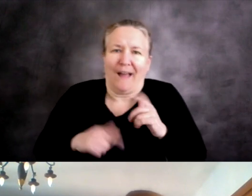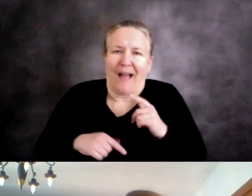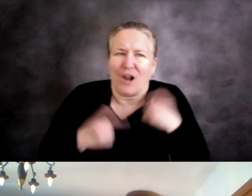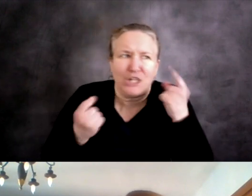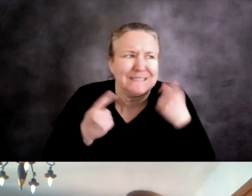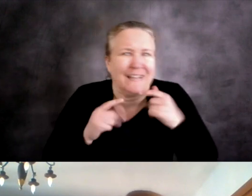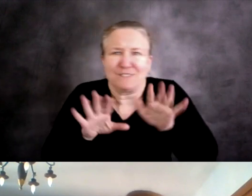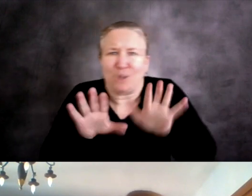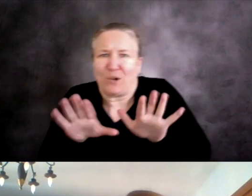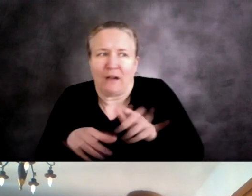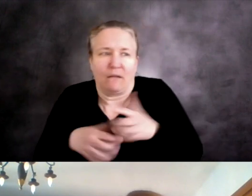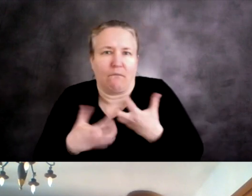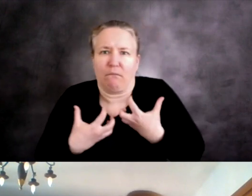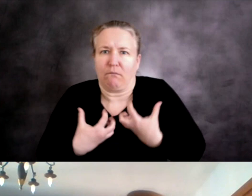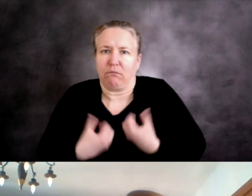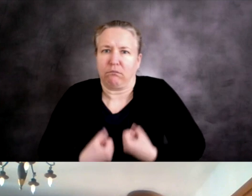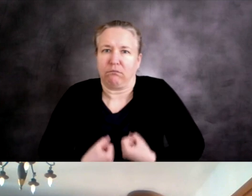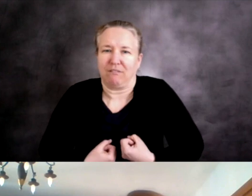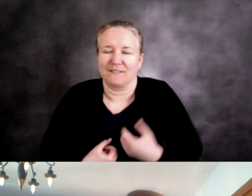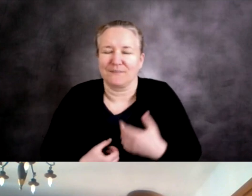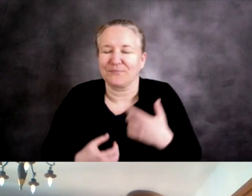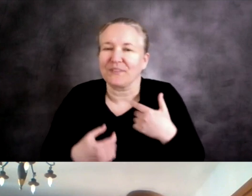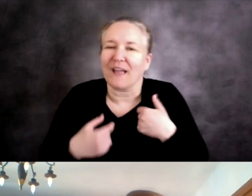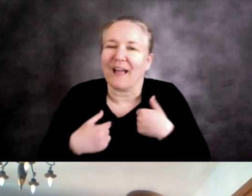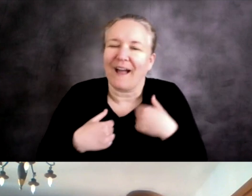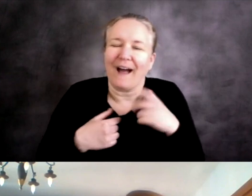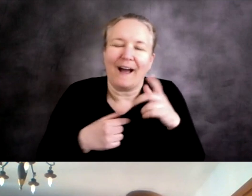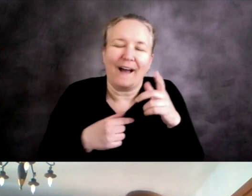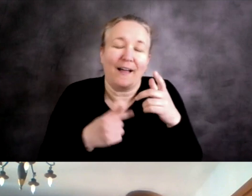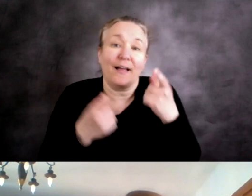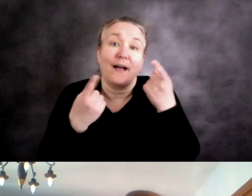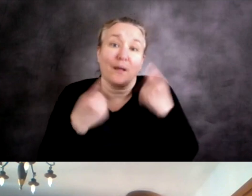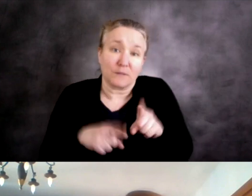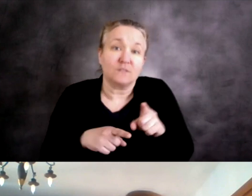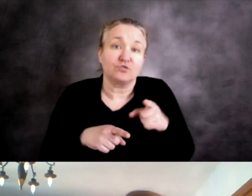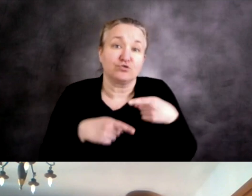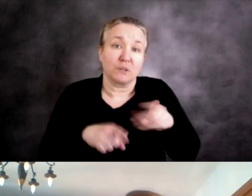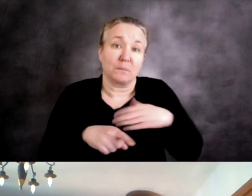I try to frame parents and I did a little bit in my powerpoint by saying to them,